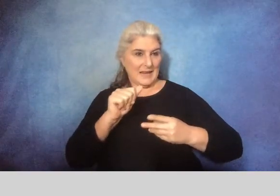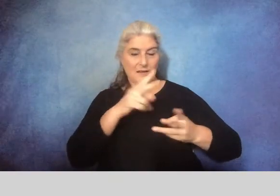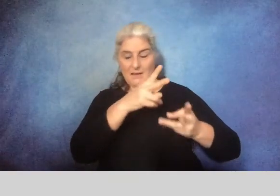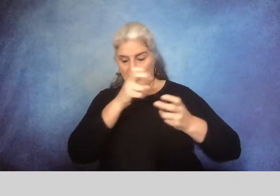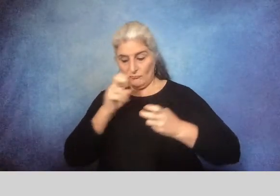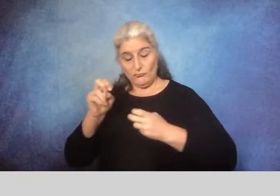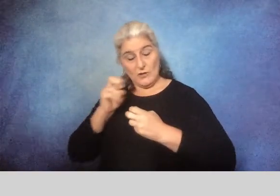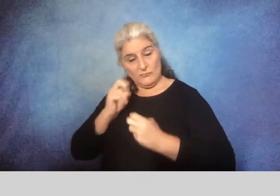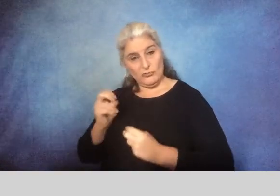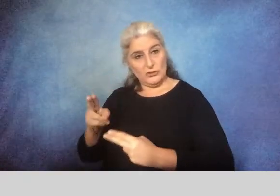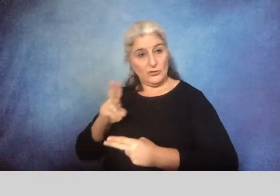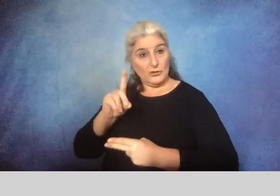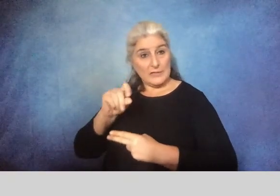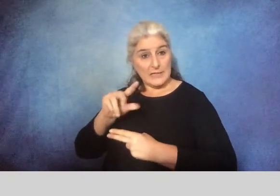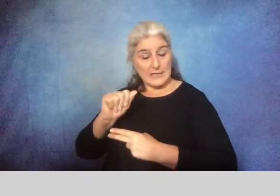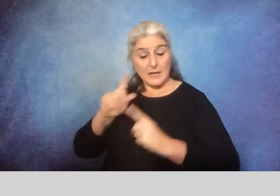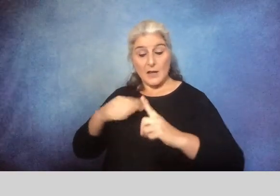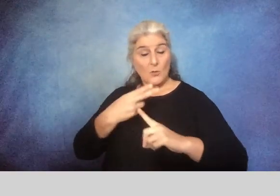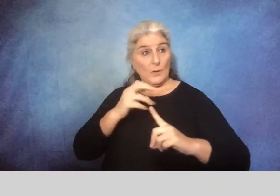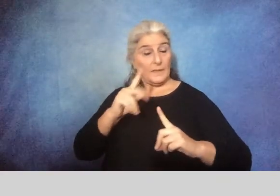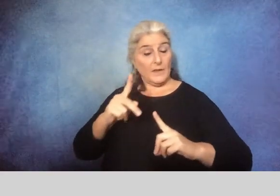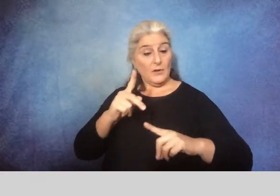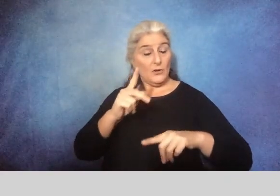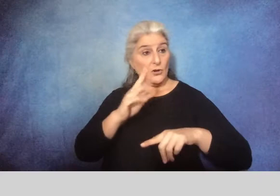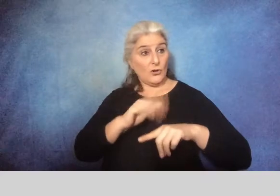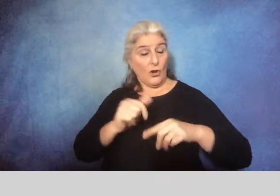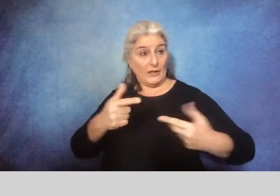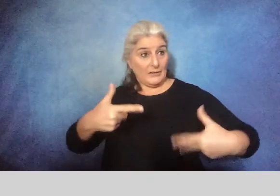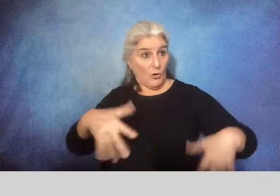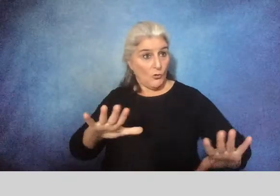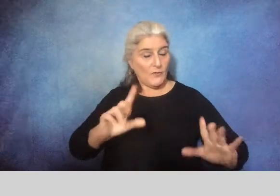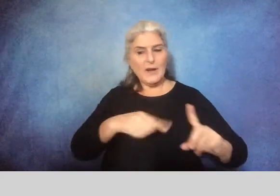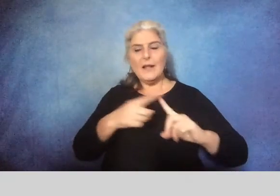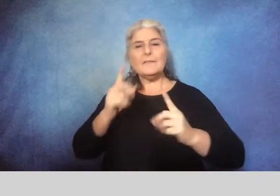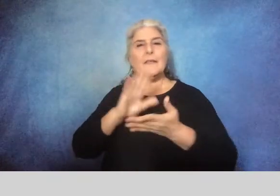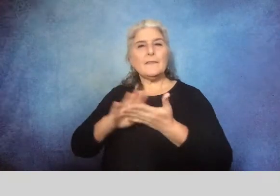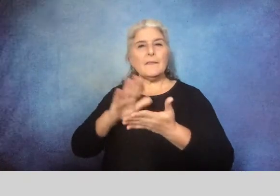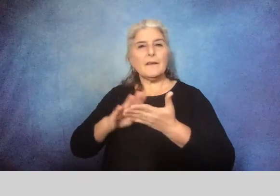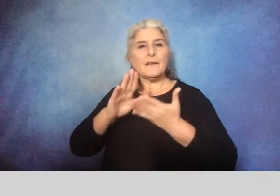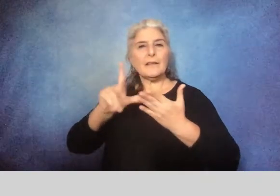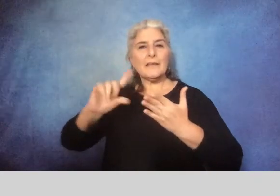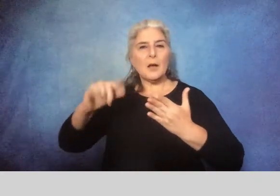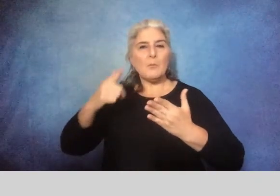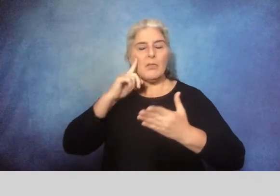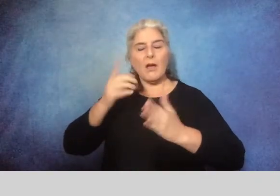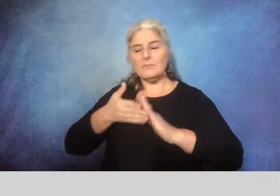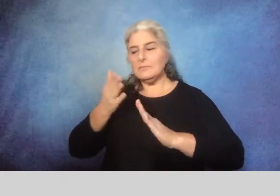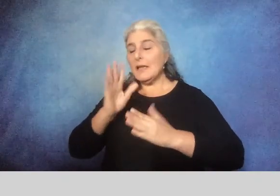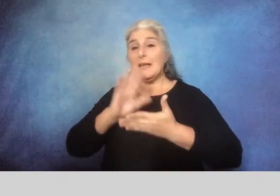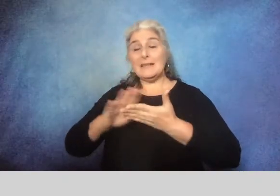Once that hook calling is over then the cleanup blocks kicks in and cleanup block cleans up the resources